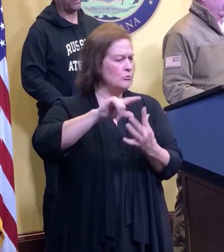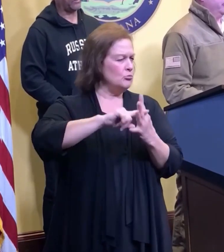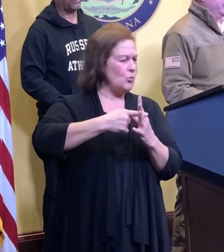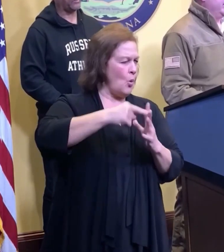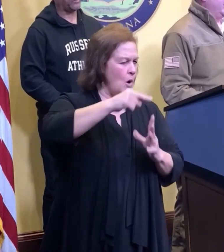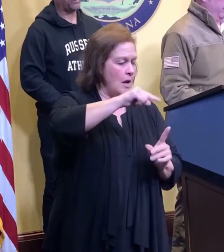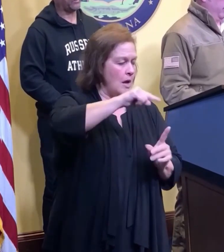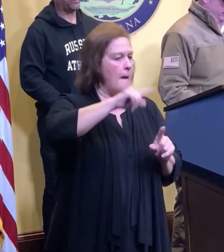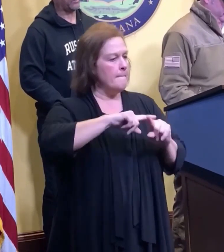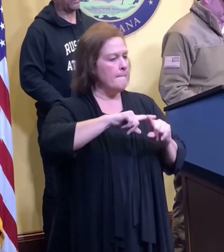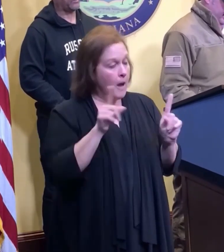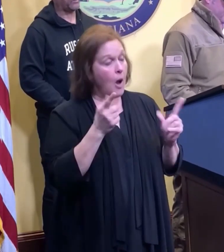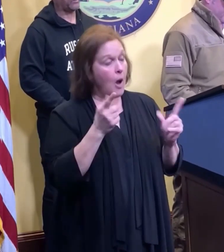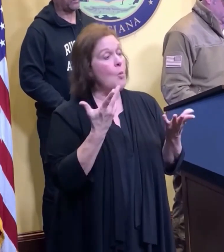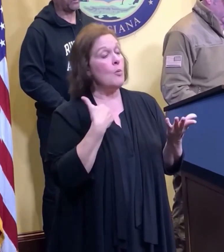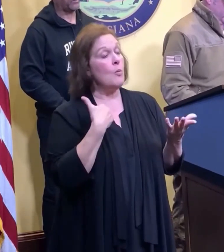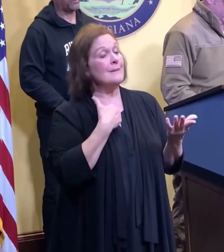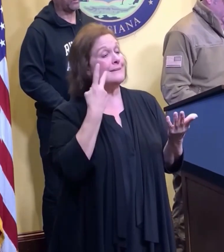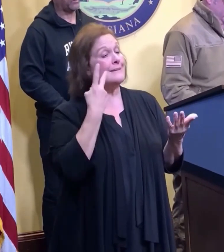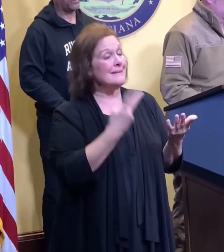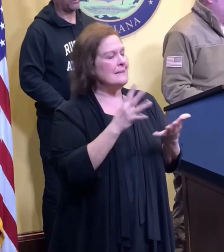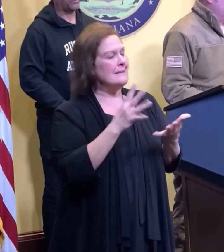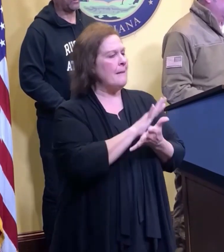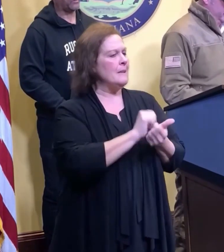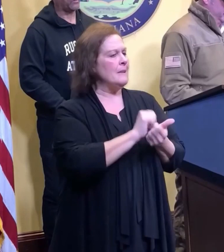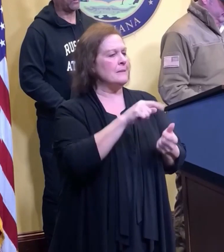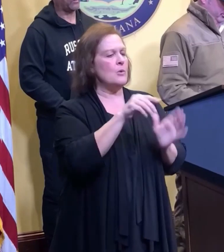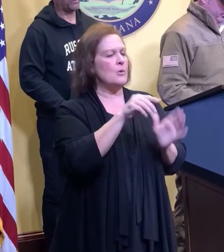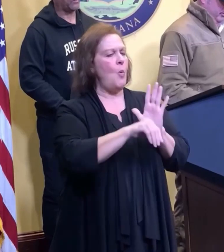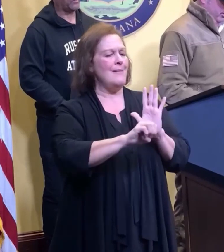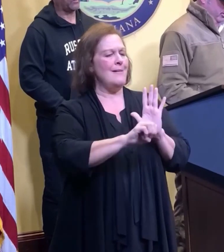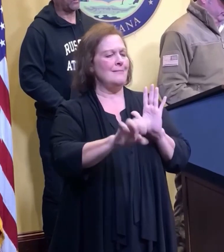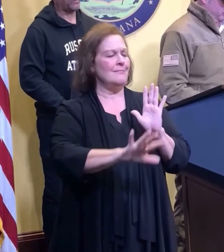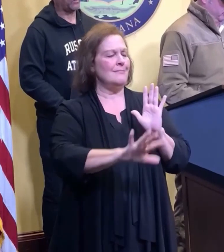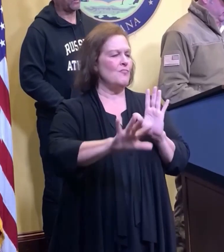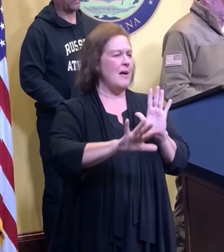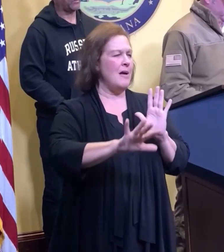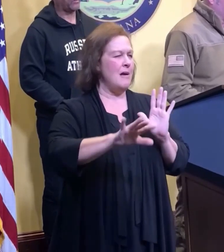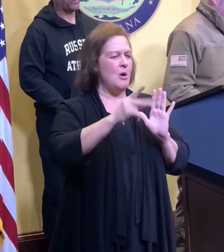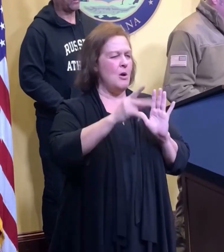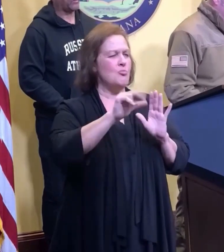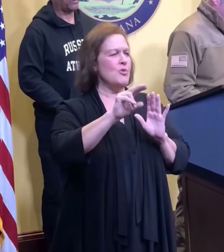seeing however is some damage uh in new orleans east around the areas apprentice and coronado